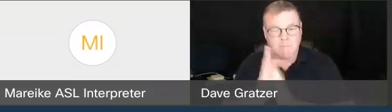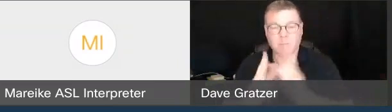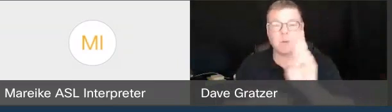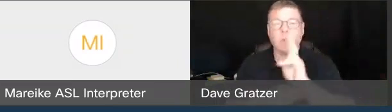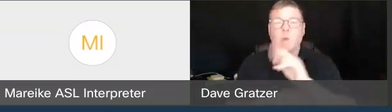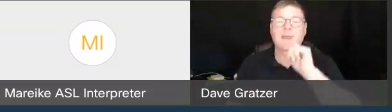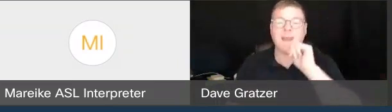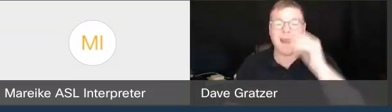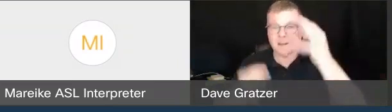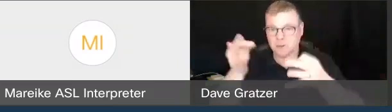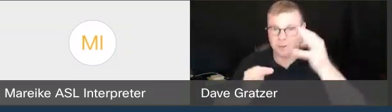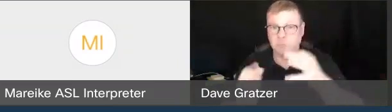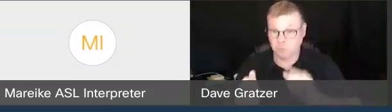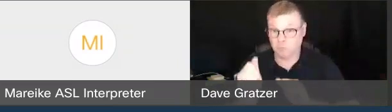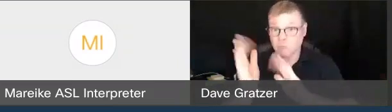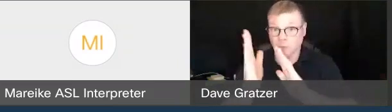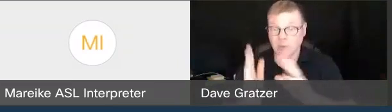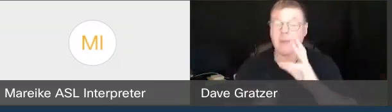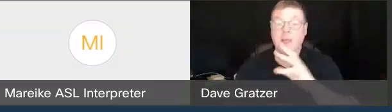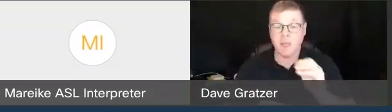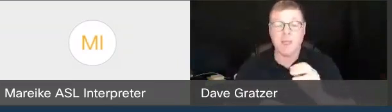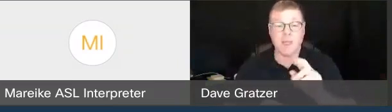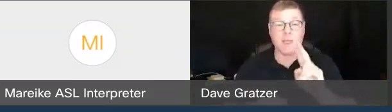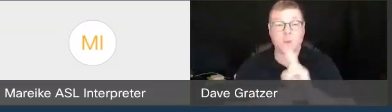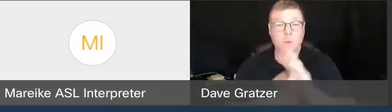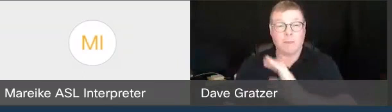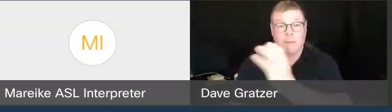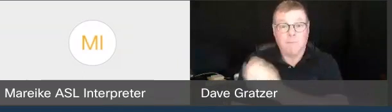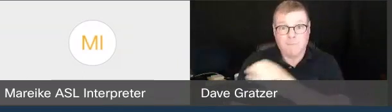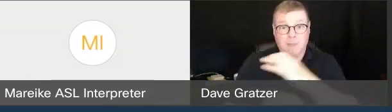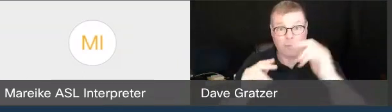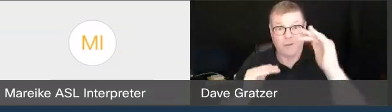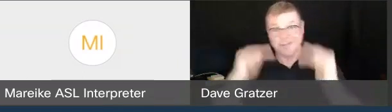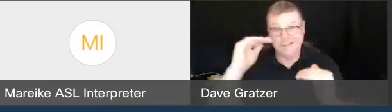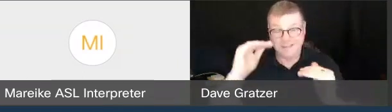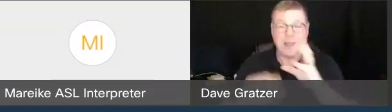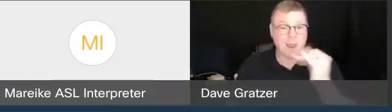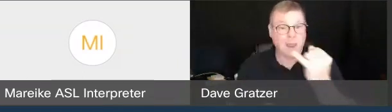and certainly appreciating the power differential and the, maybe even the institutionalization that